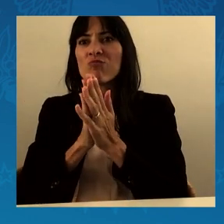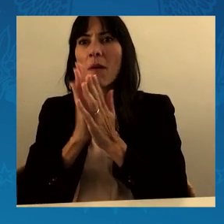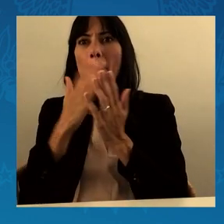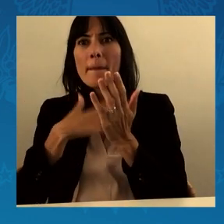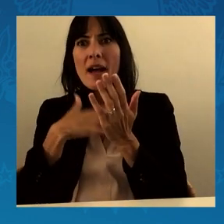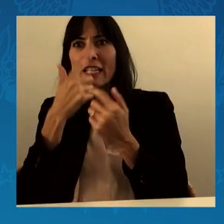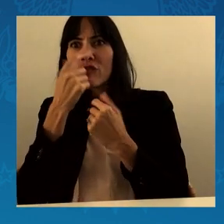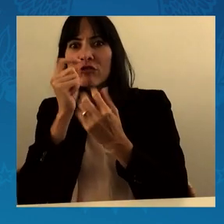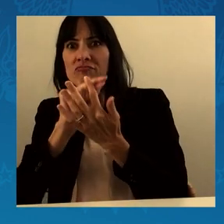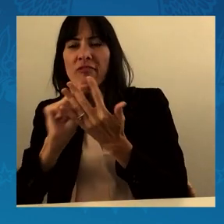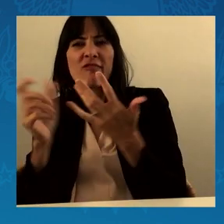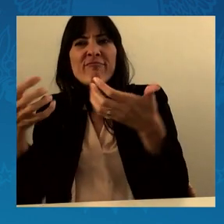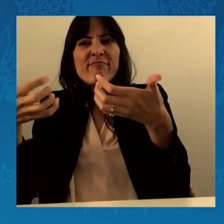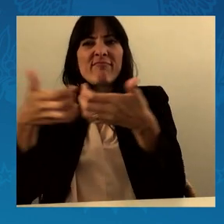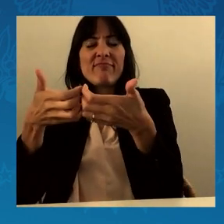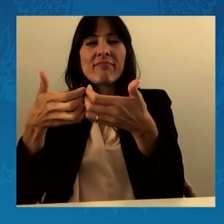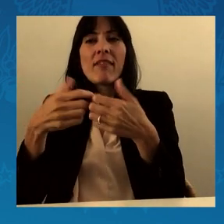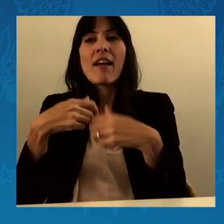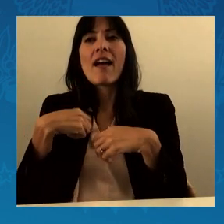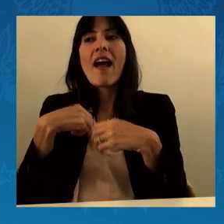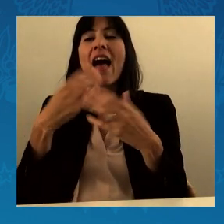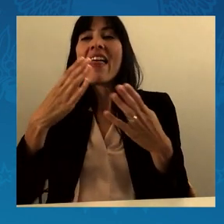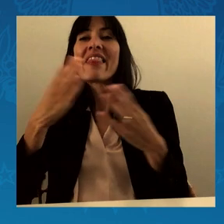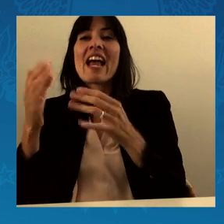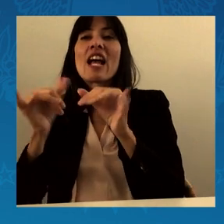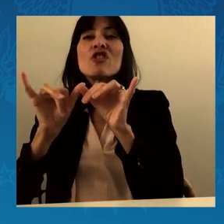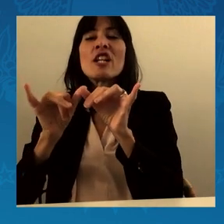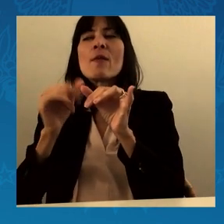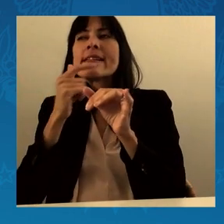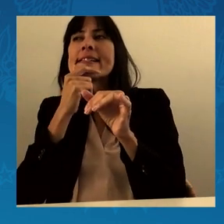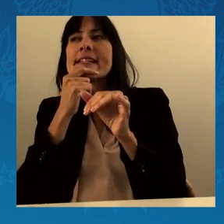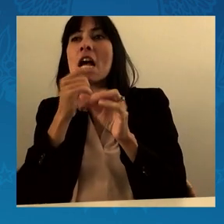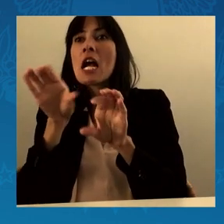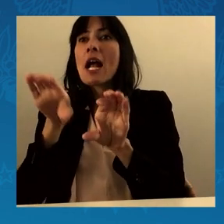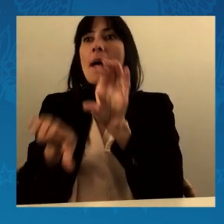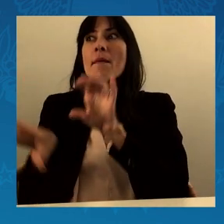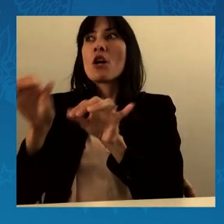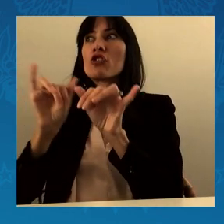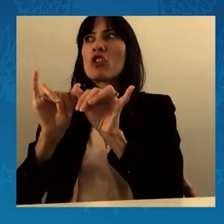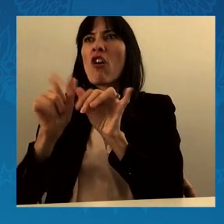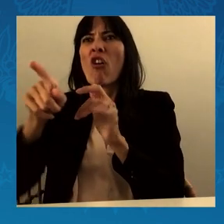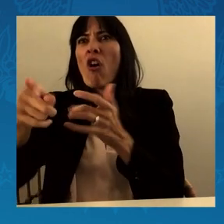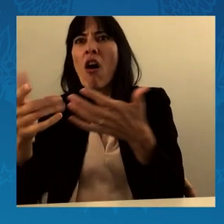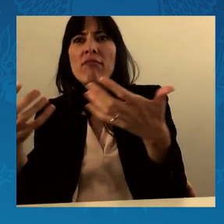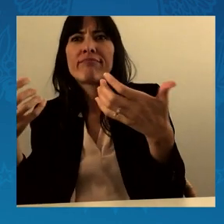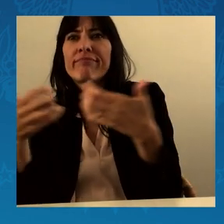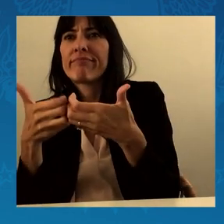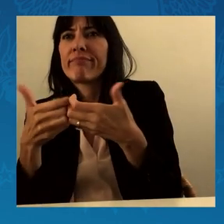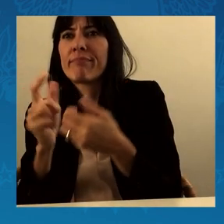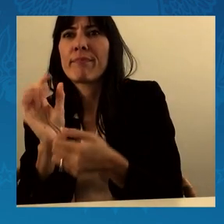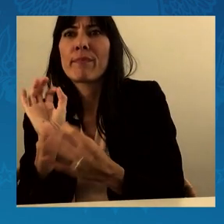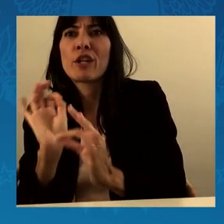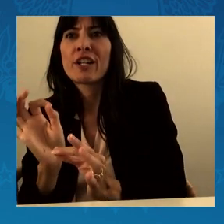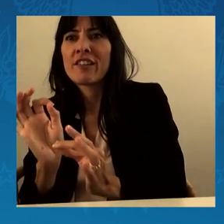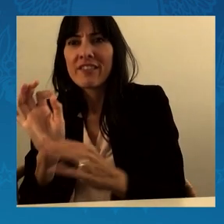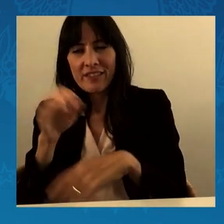I was like, mechanical engineering. That sounds perfect. Male Speaker: So for me,